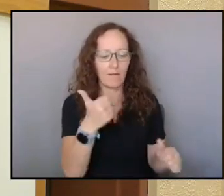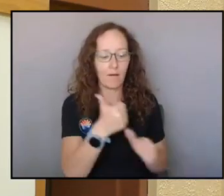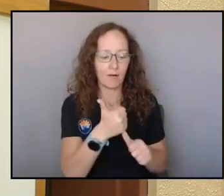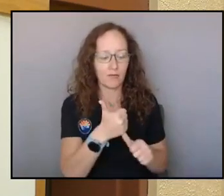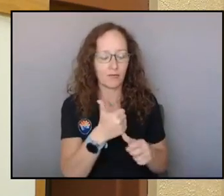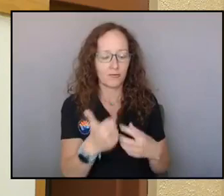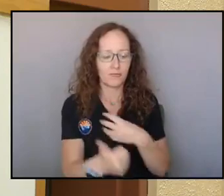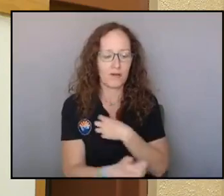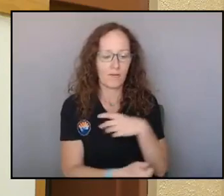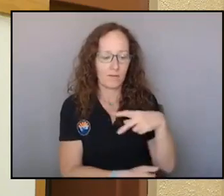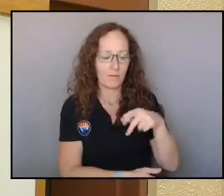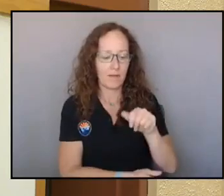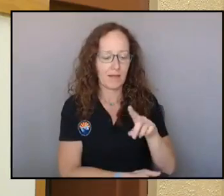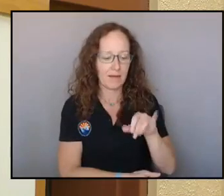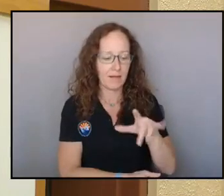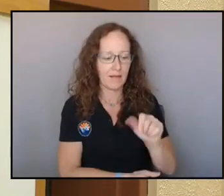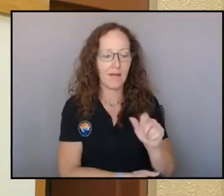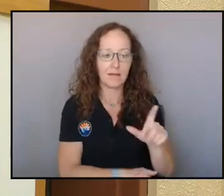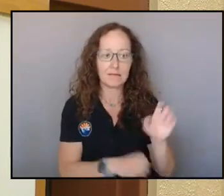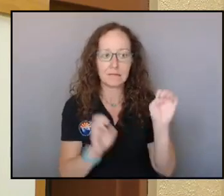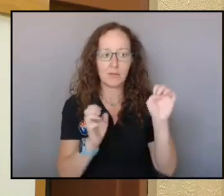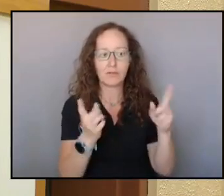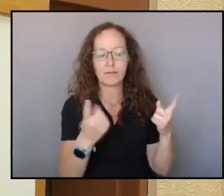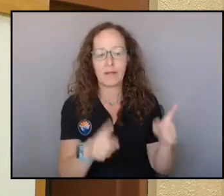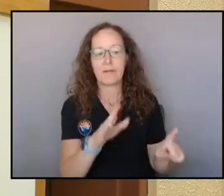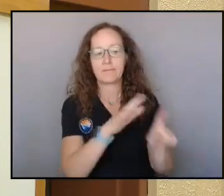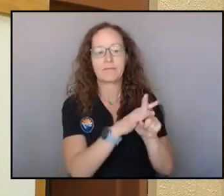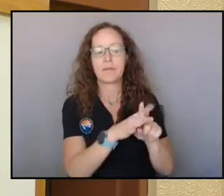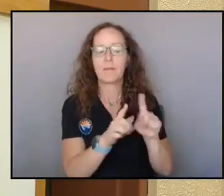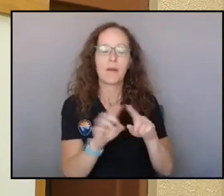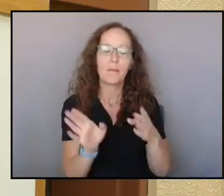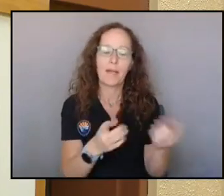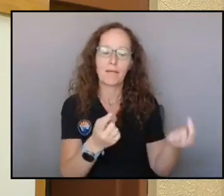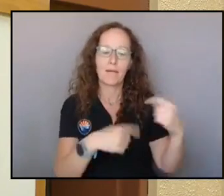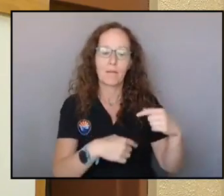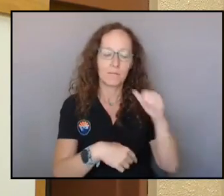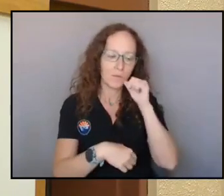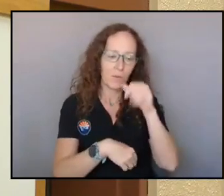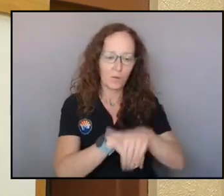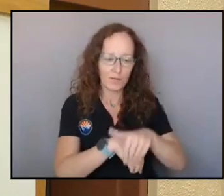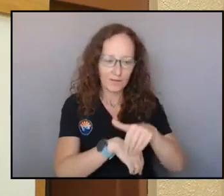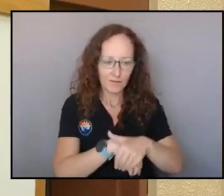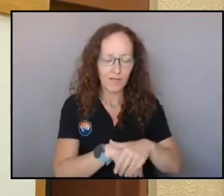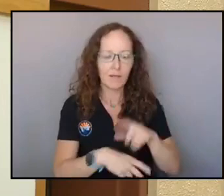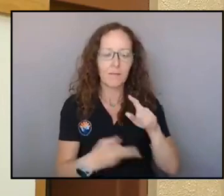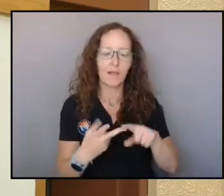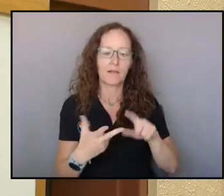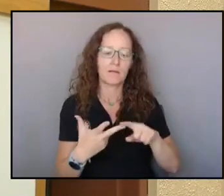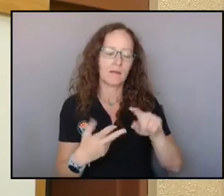PLANNING TO BE HERE TOMORROW EVENING AS WELL AS TAOS COUNTY SHERIFF JERRY HOGREFE.